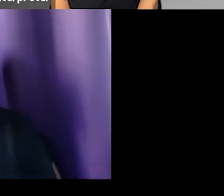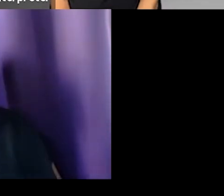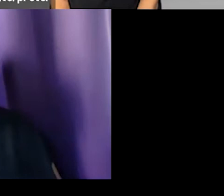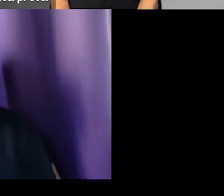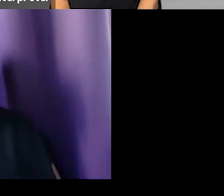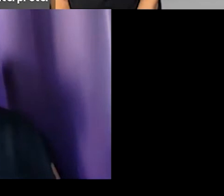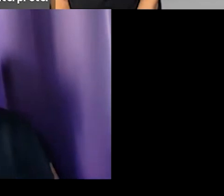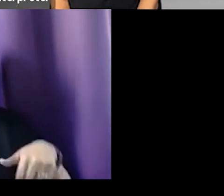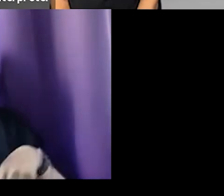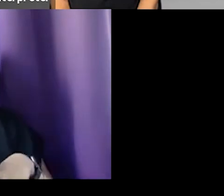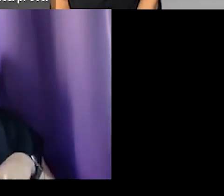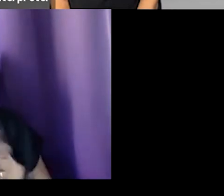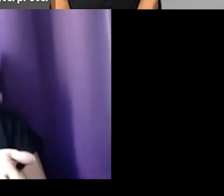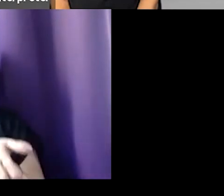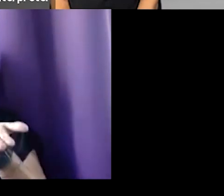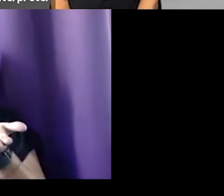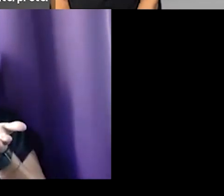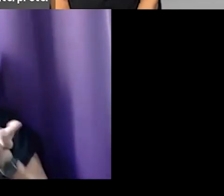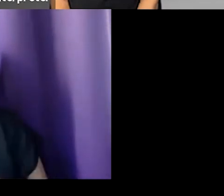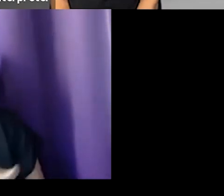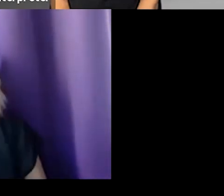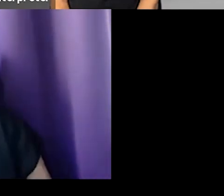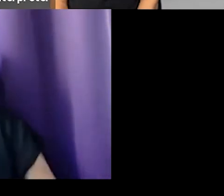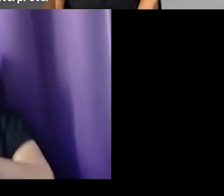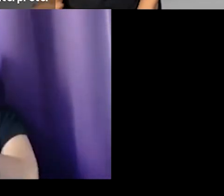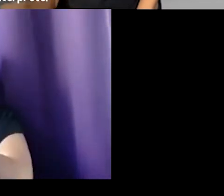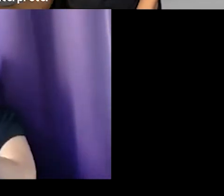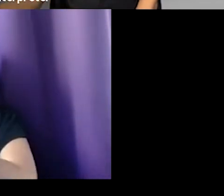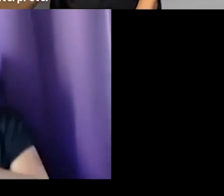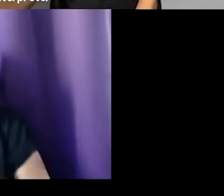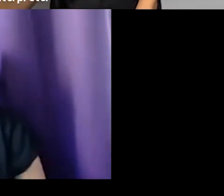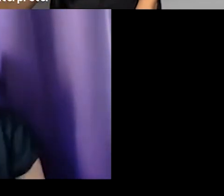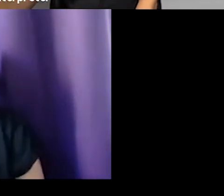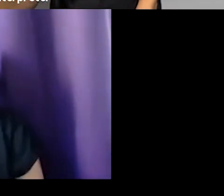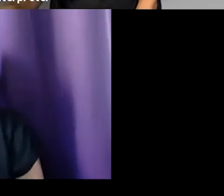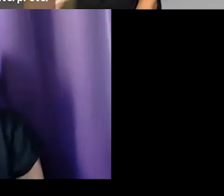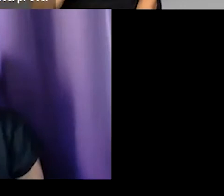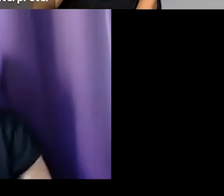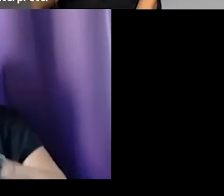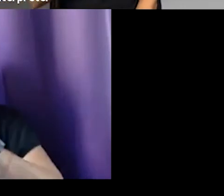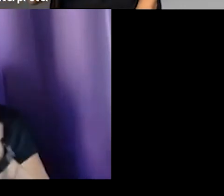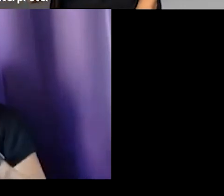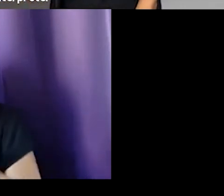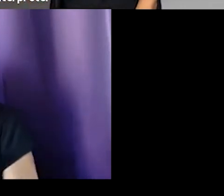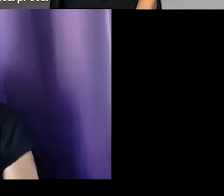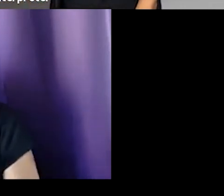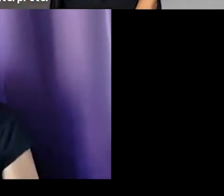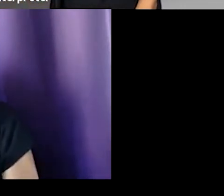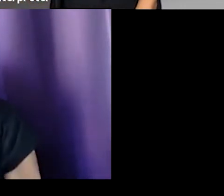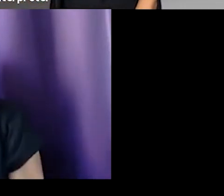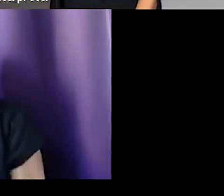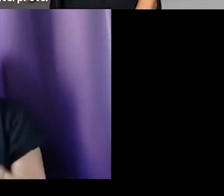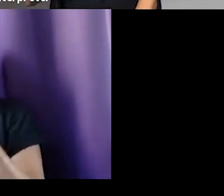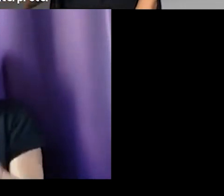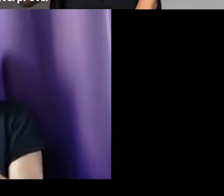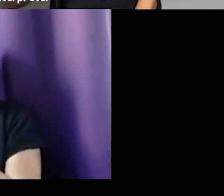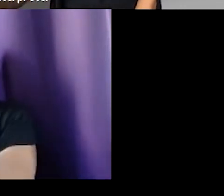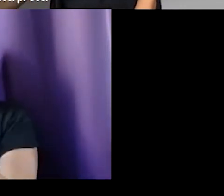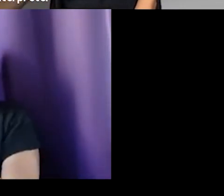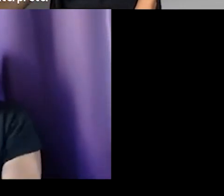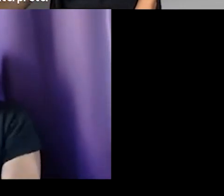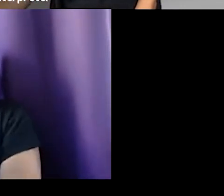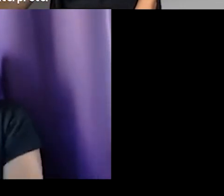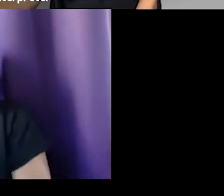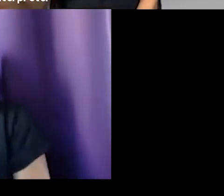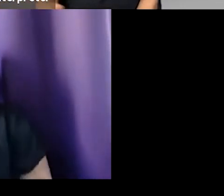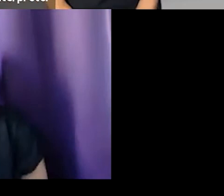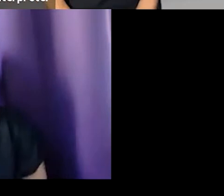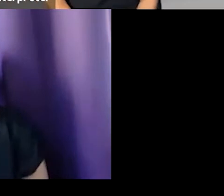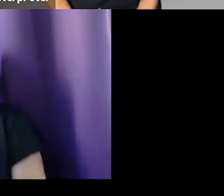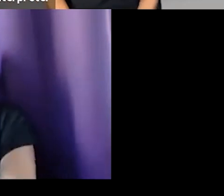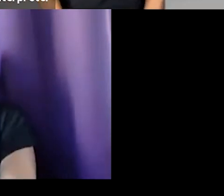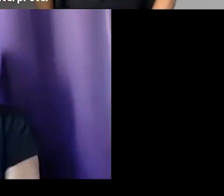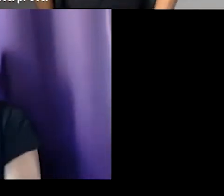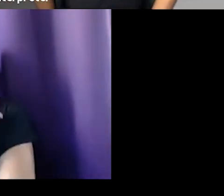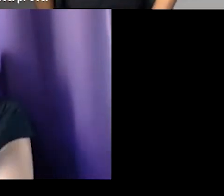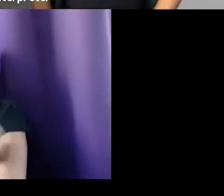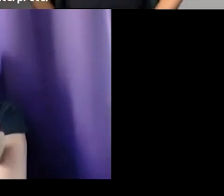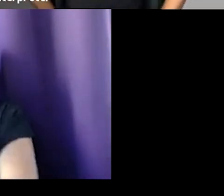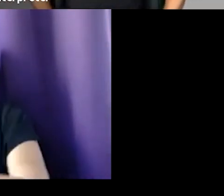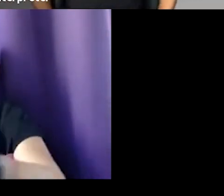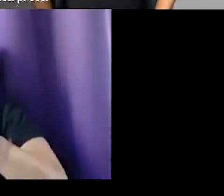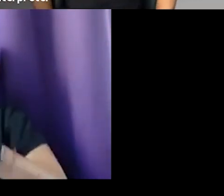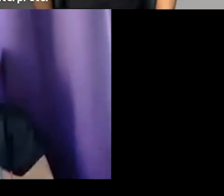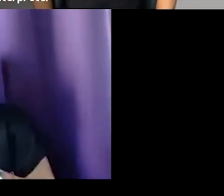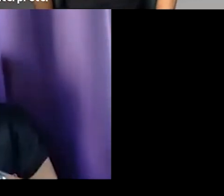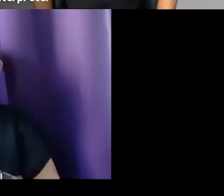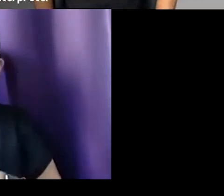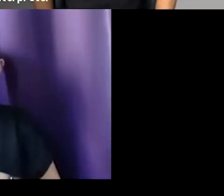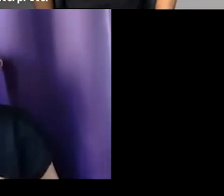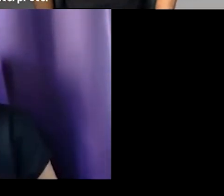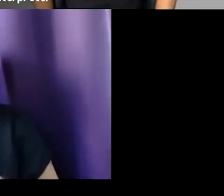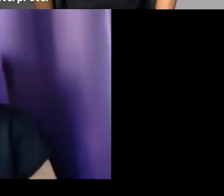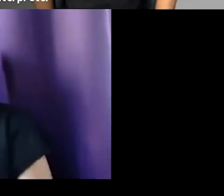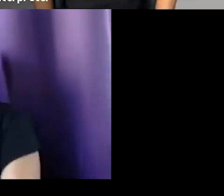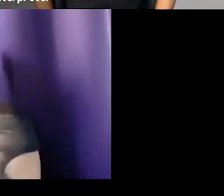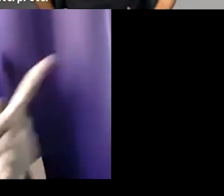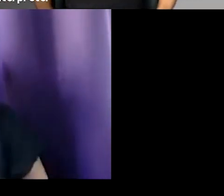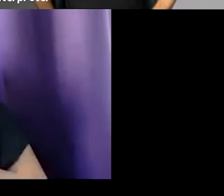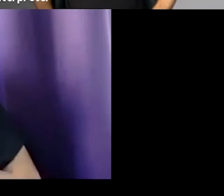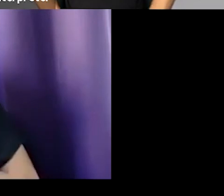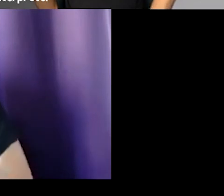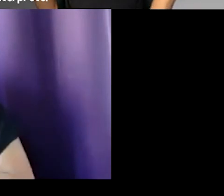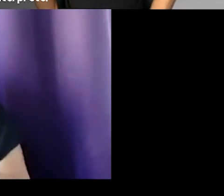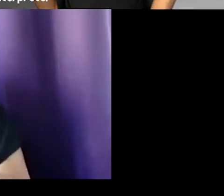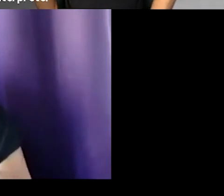Then, how it stumbled in places like Singapore. So, a country like Singapore was able, through mostly authoritarian means require everybody to have an app to be able to be notified, but it also provides universal health care.